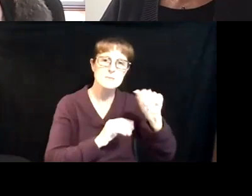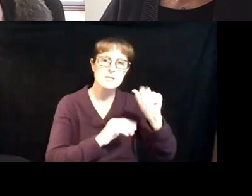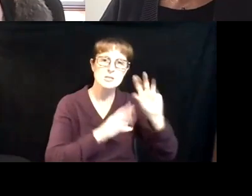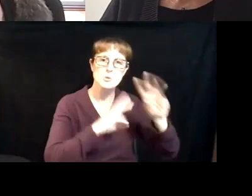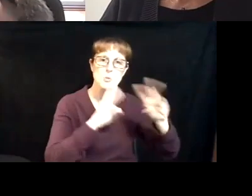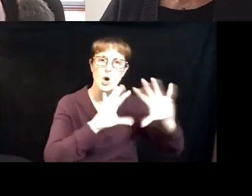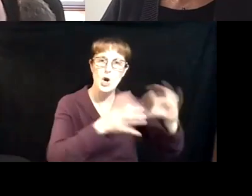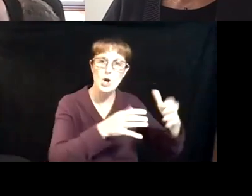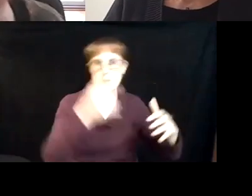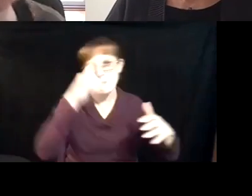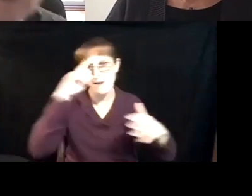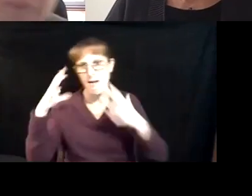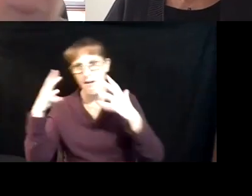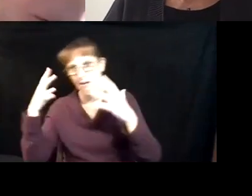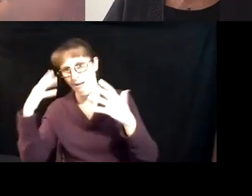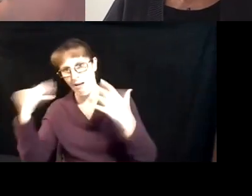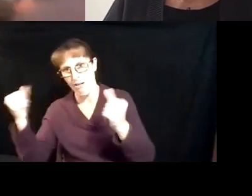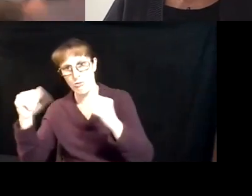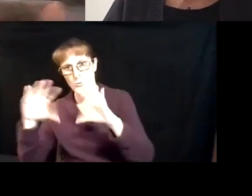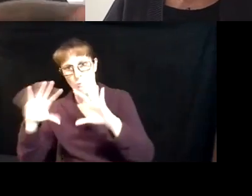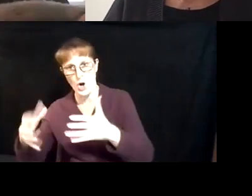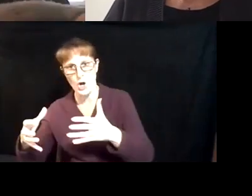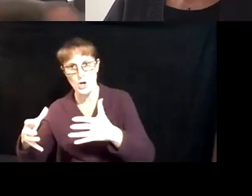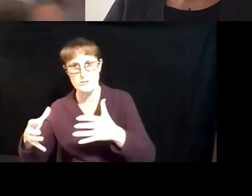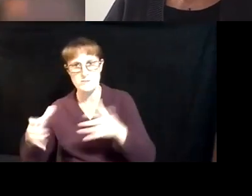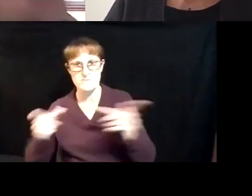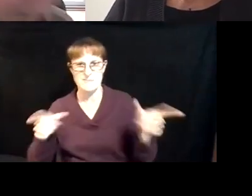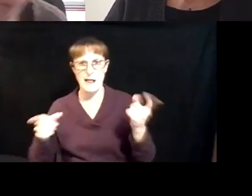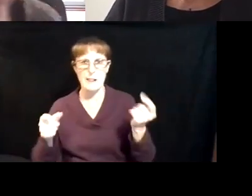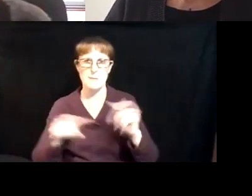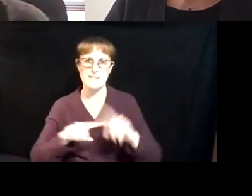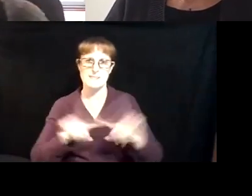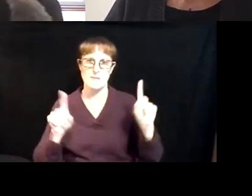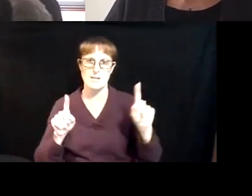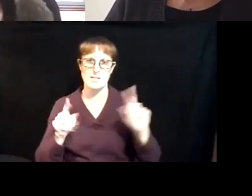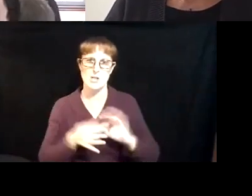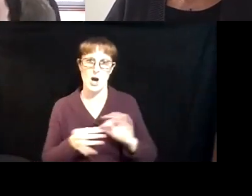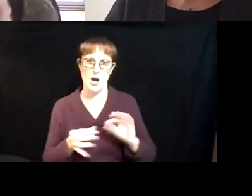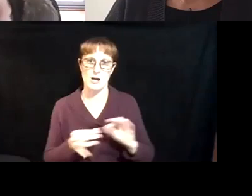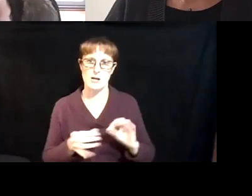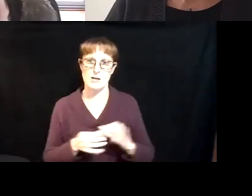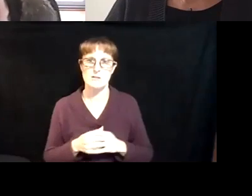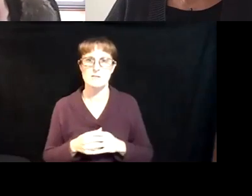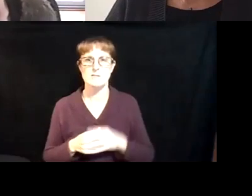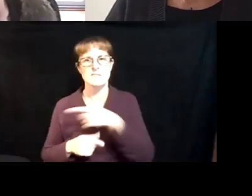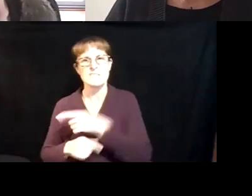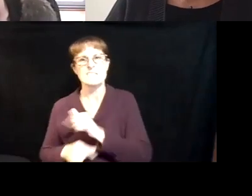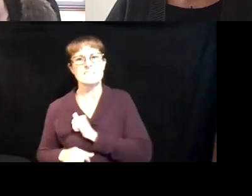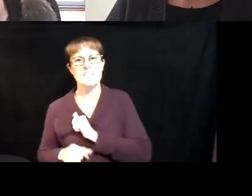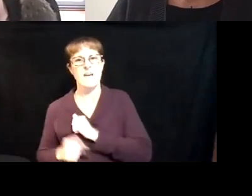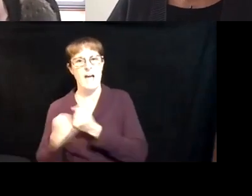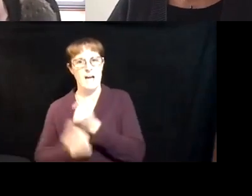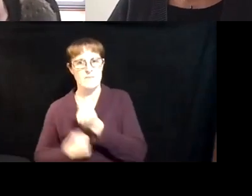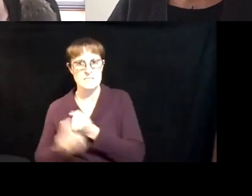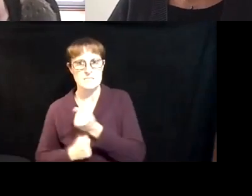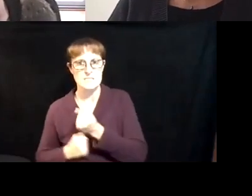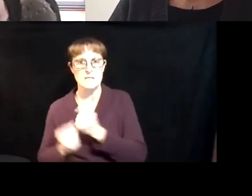people are talking a little less about self-advocacy as a term and more about peers.